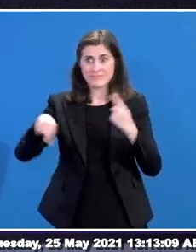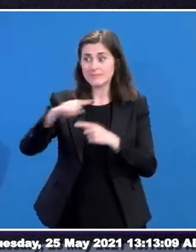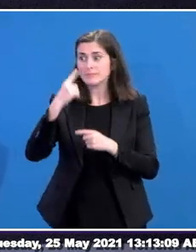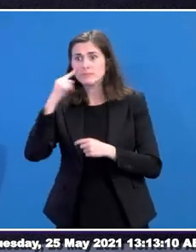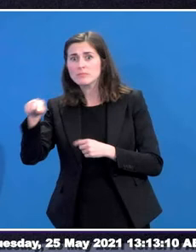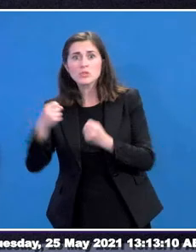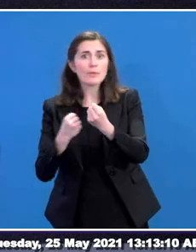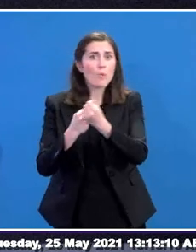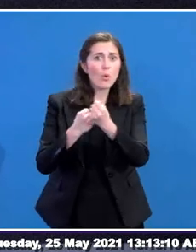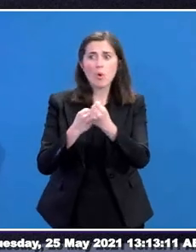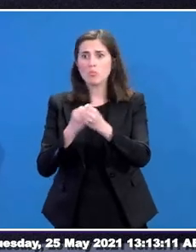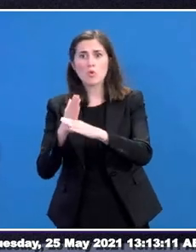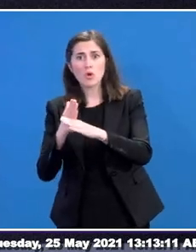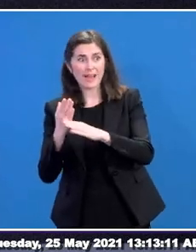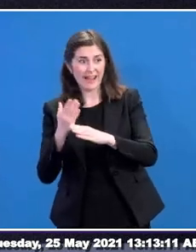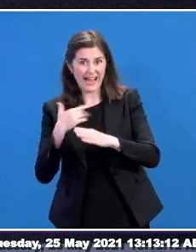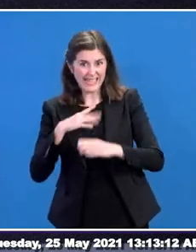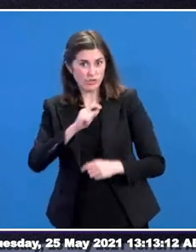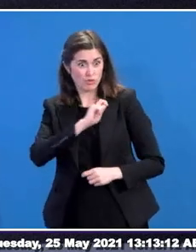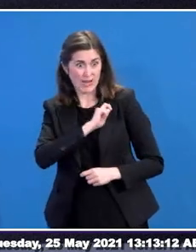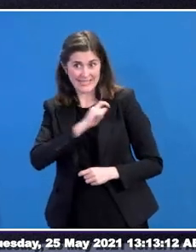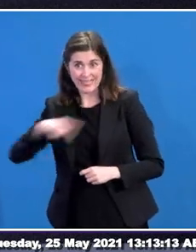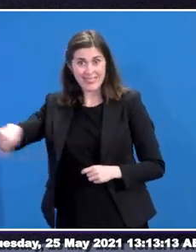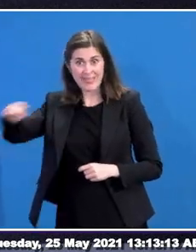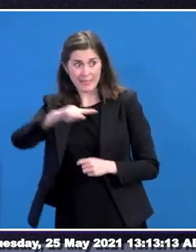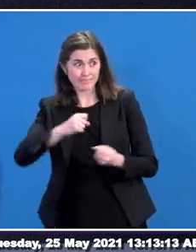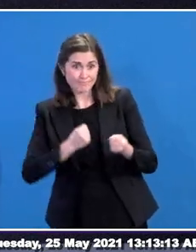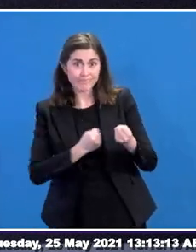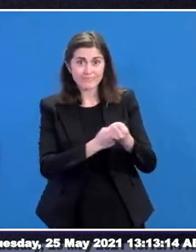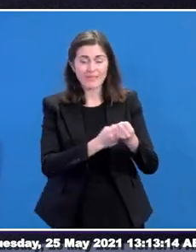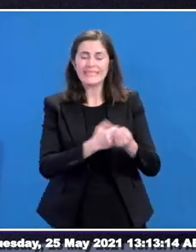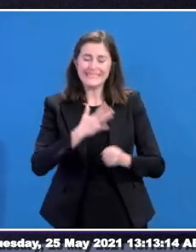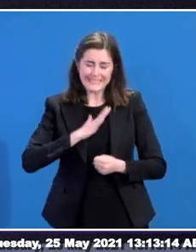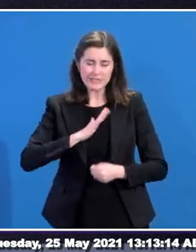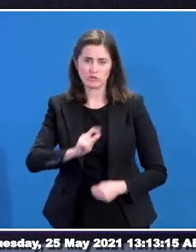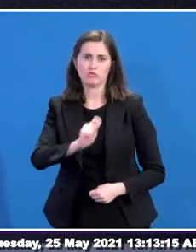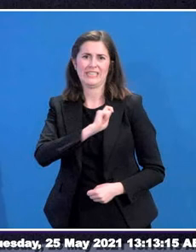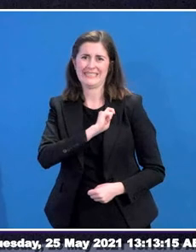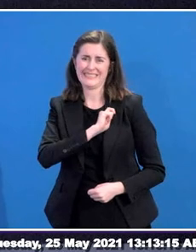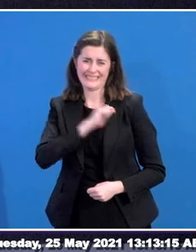We can't live with not having that trust every day and fighting battles